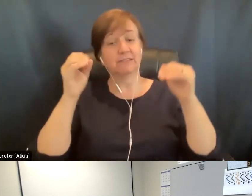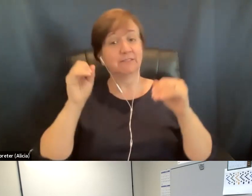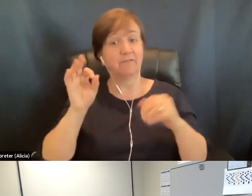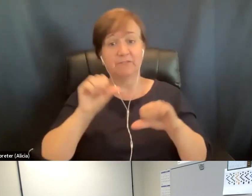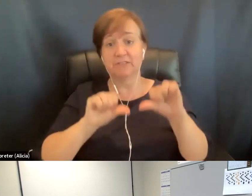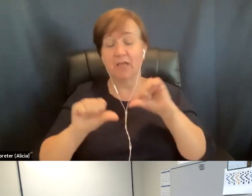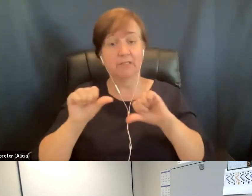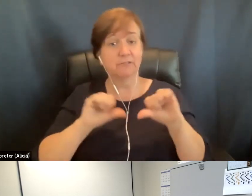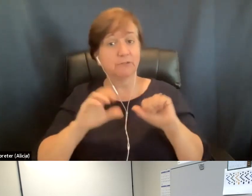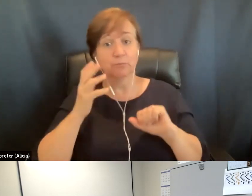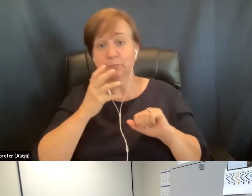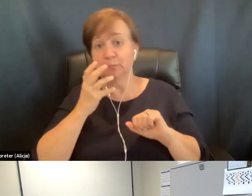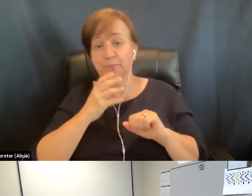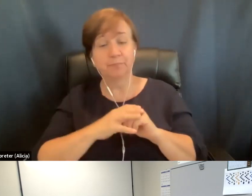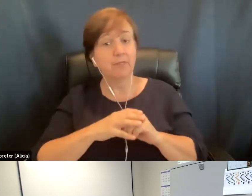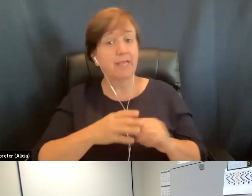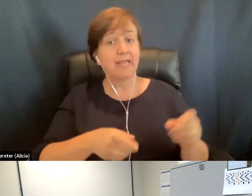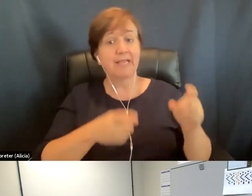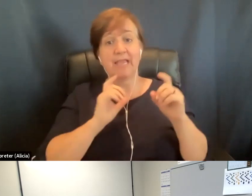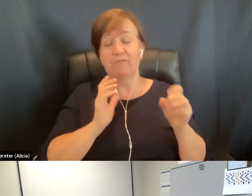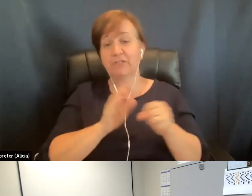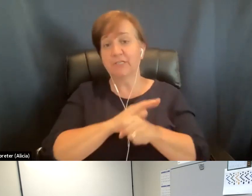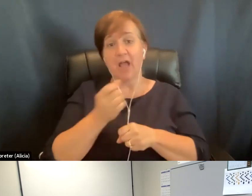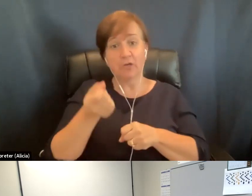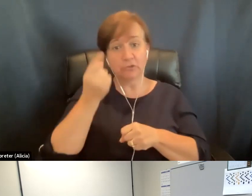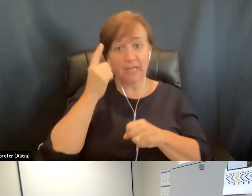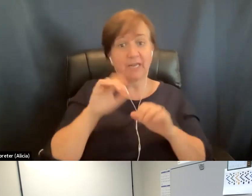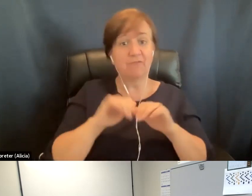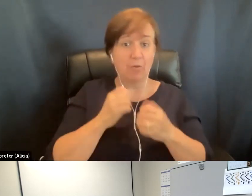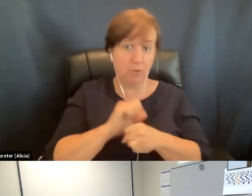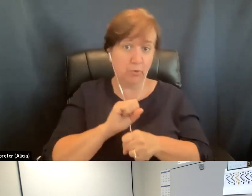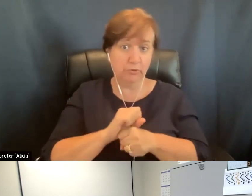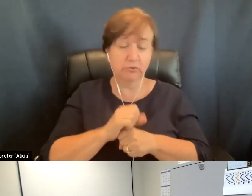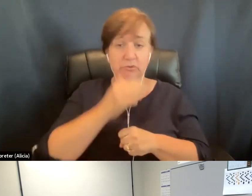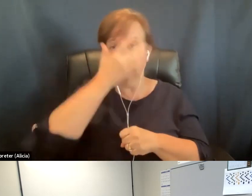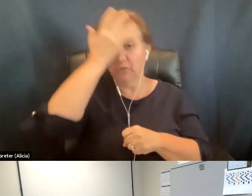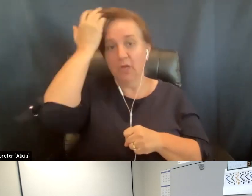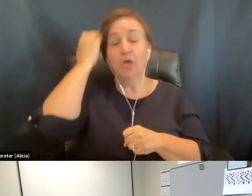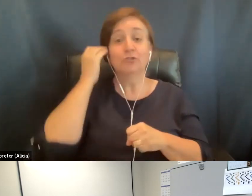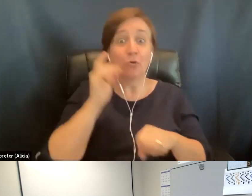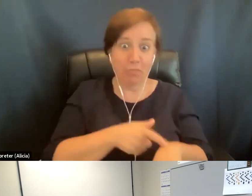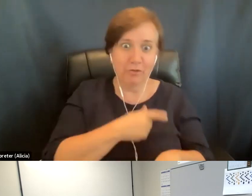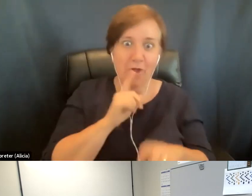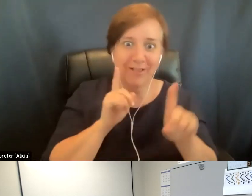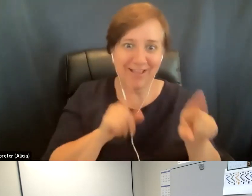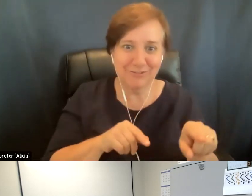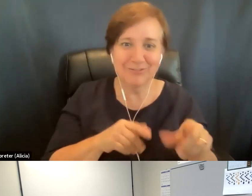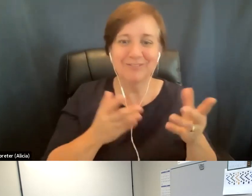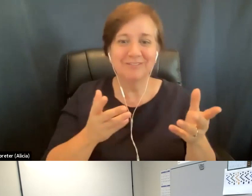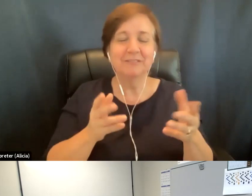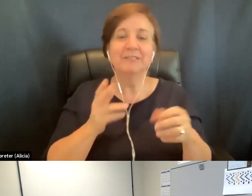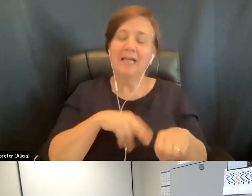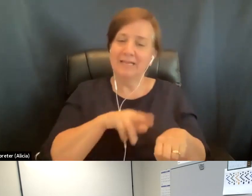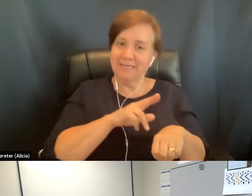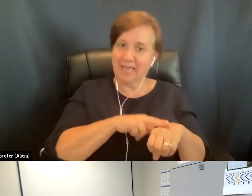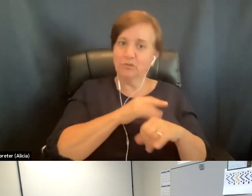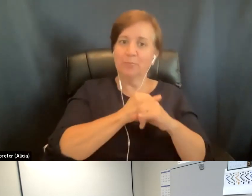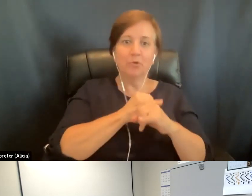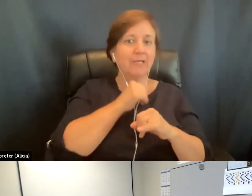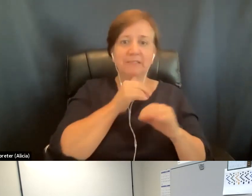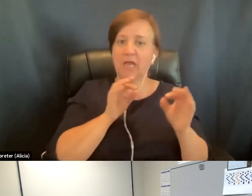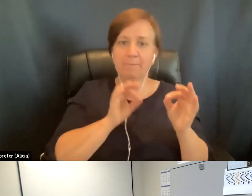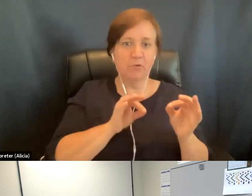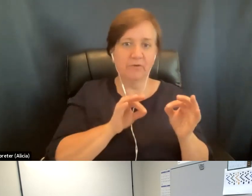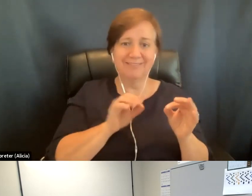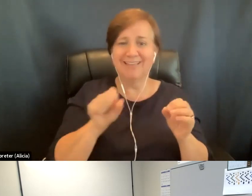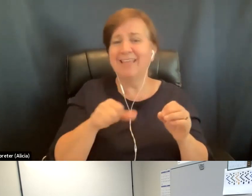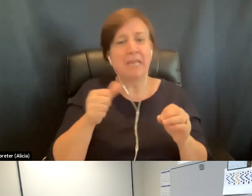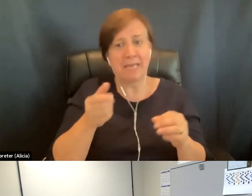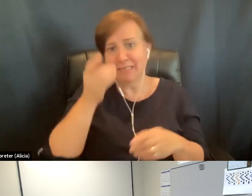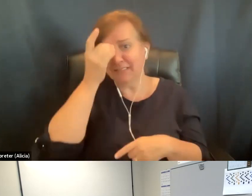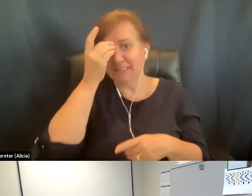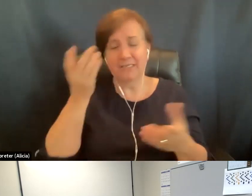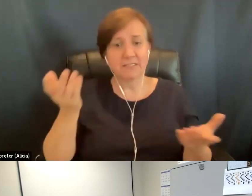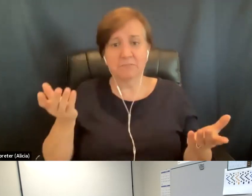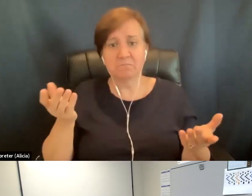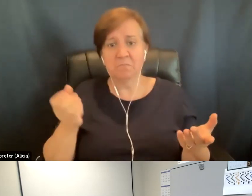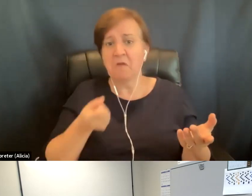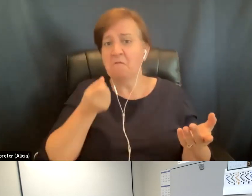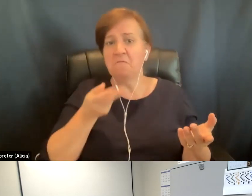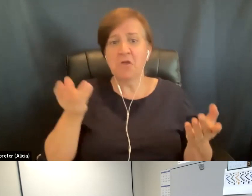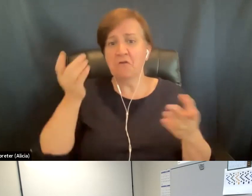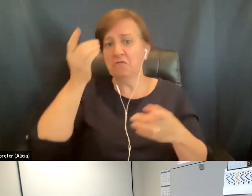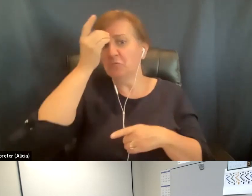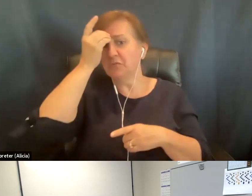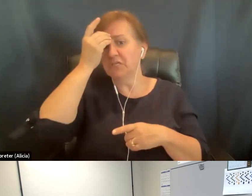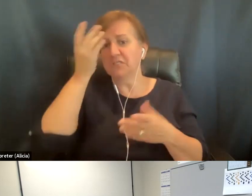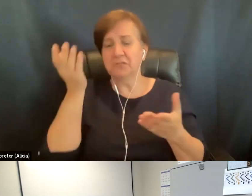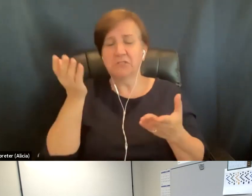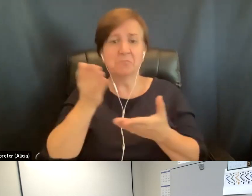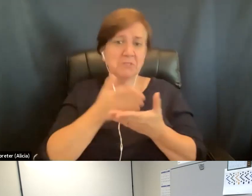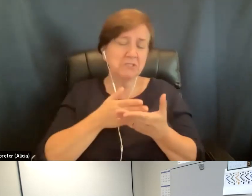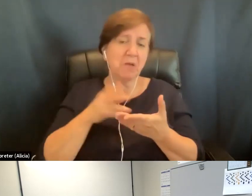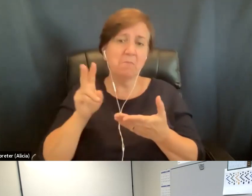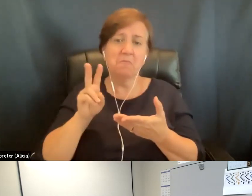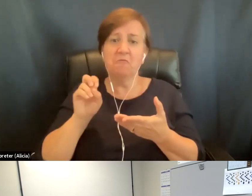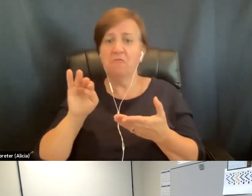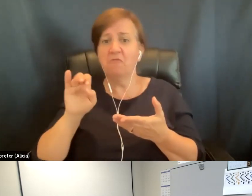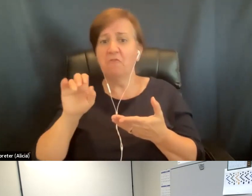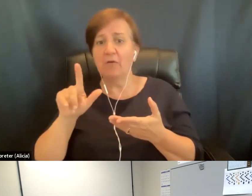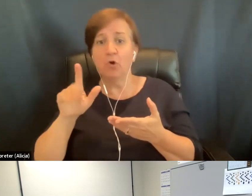Dr. Elsa Villarino: That gave us an understanding on how this works so long answer to say natural immunity is not perfect in any disease there's very few this thesis some of the viral diseases, for example, you never do get again.